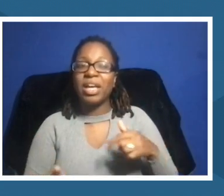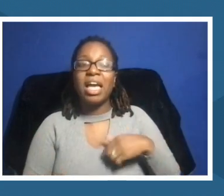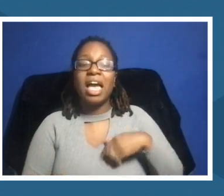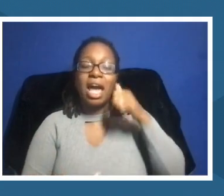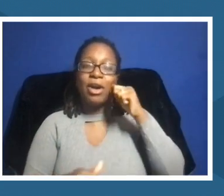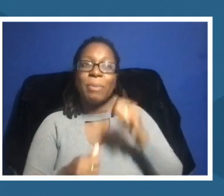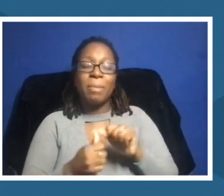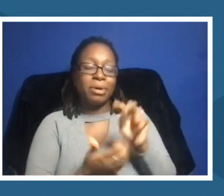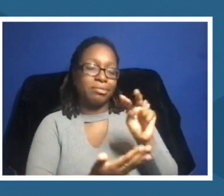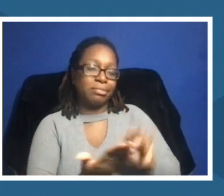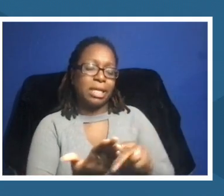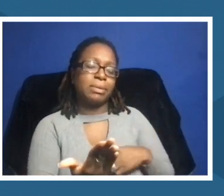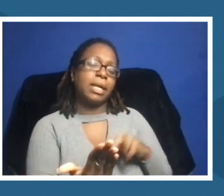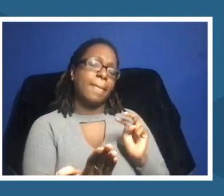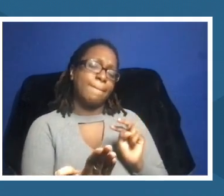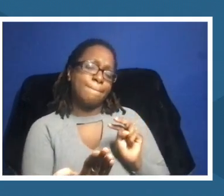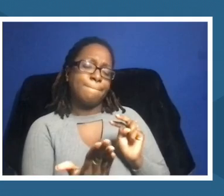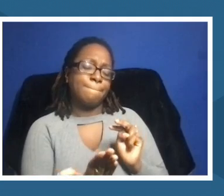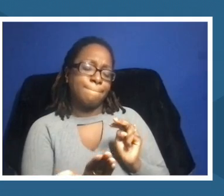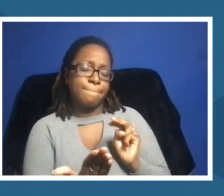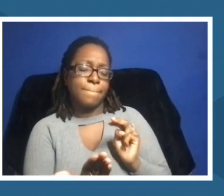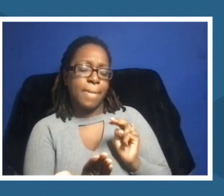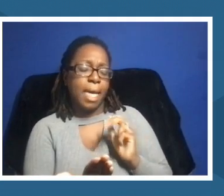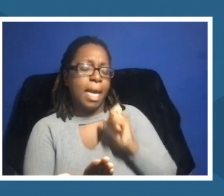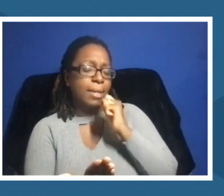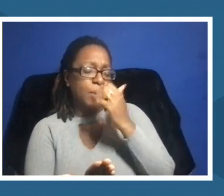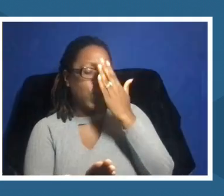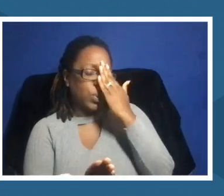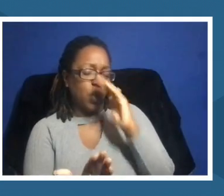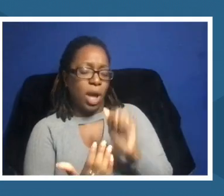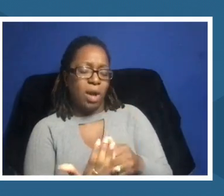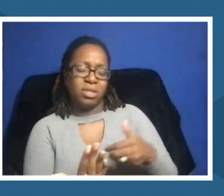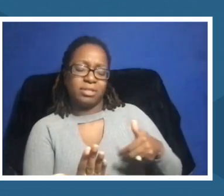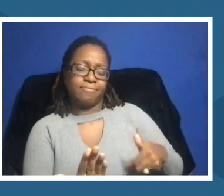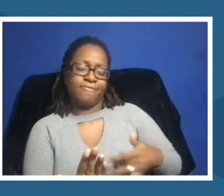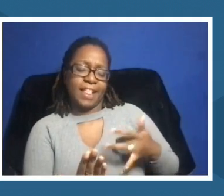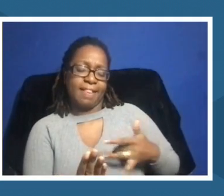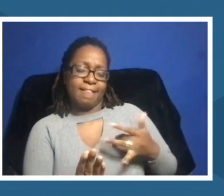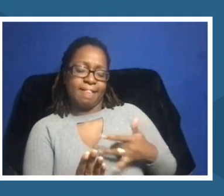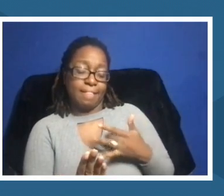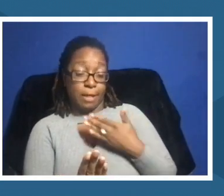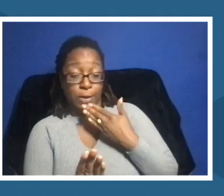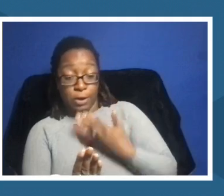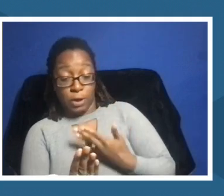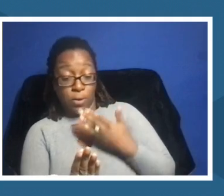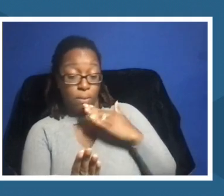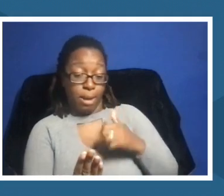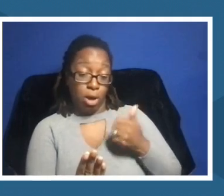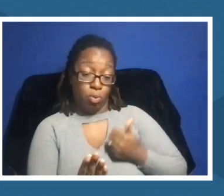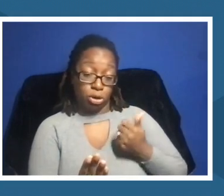this is a good thing or a bad thing you know because um you know you had shared